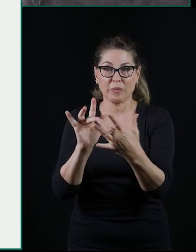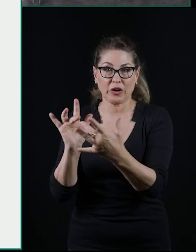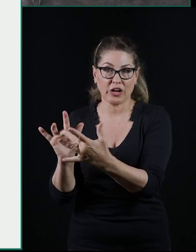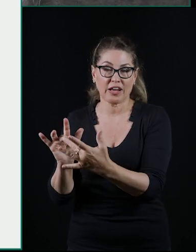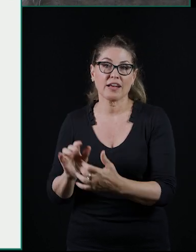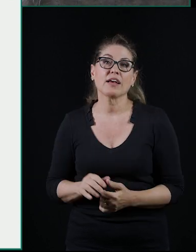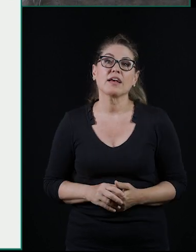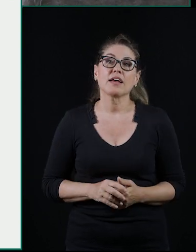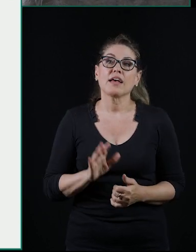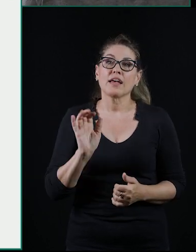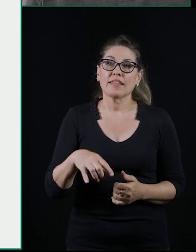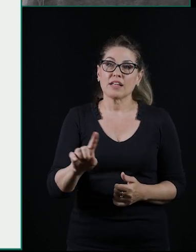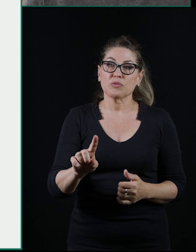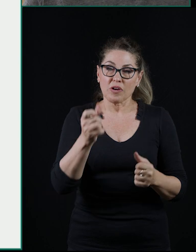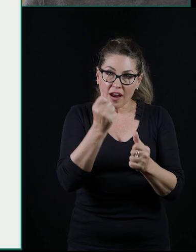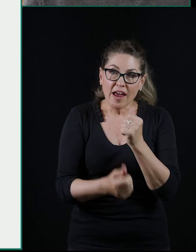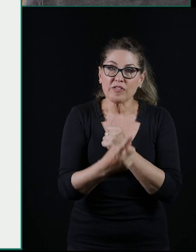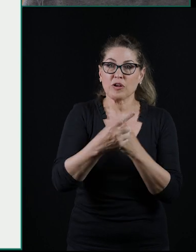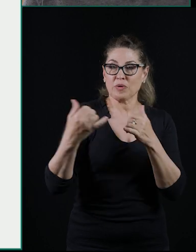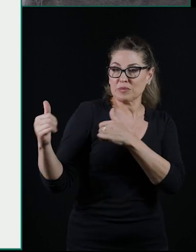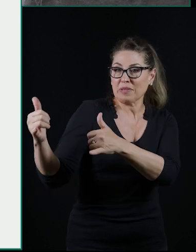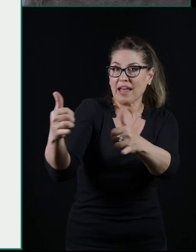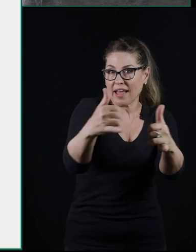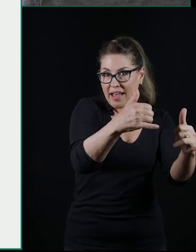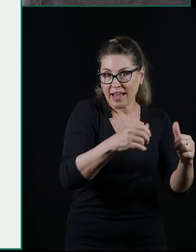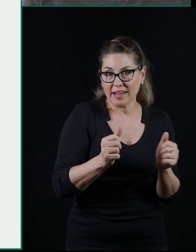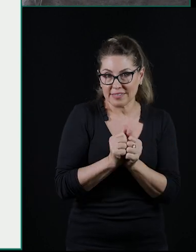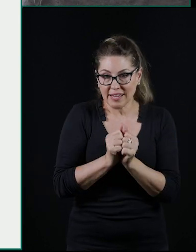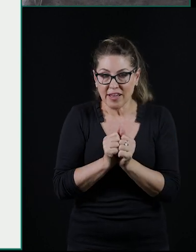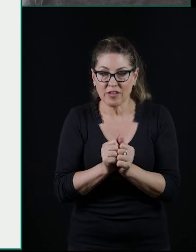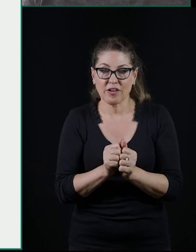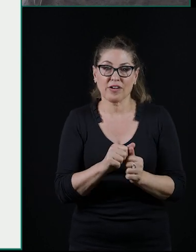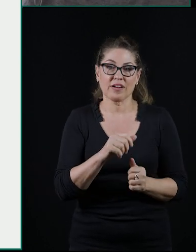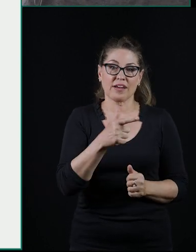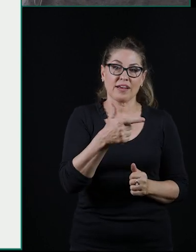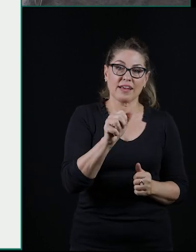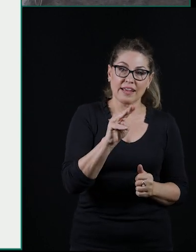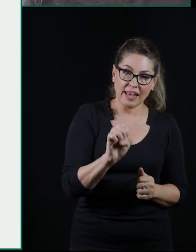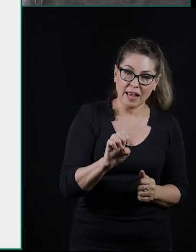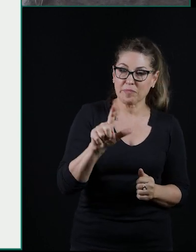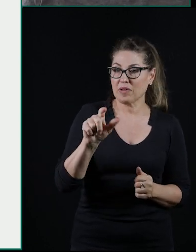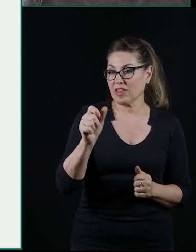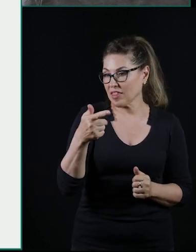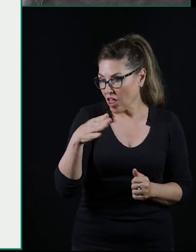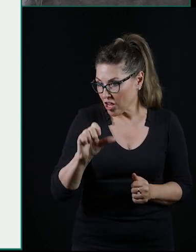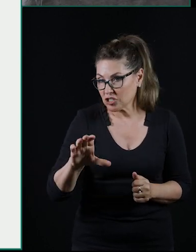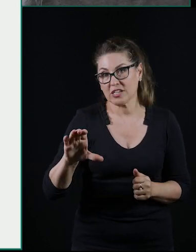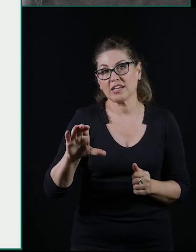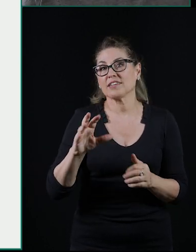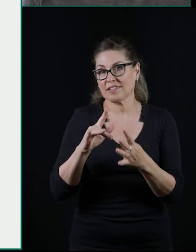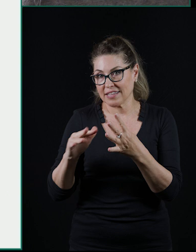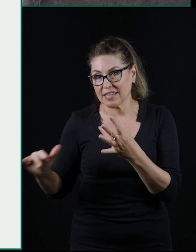This is where everyone is playing together and the game logic, state data, et cetera is being passed around.